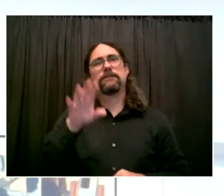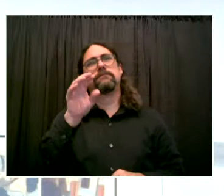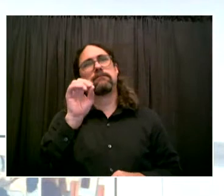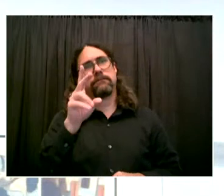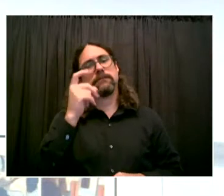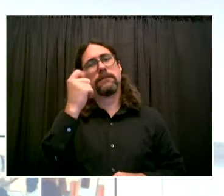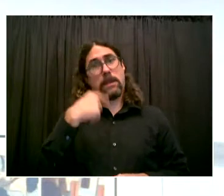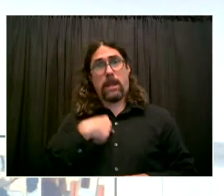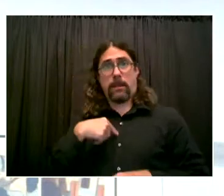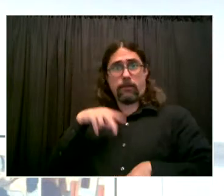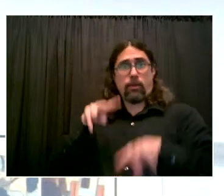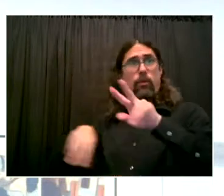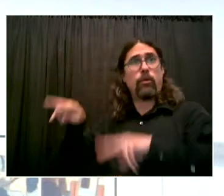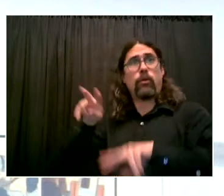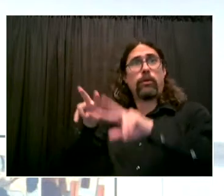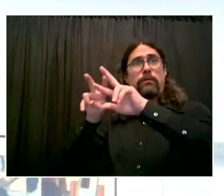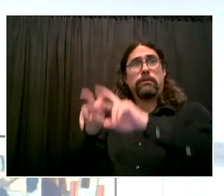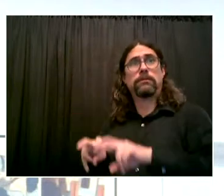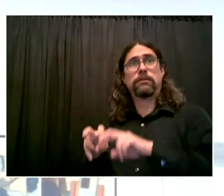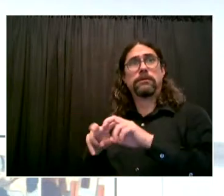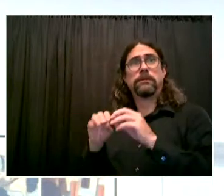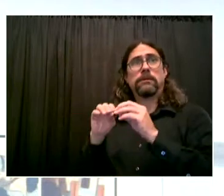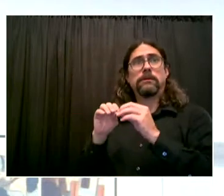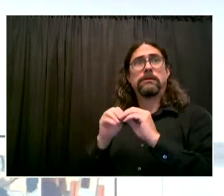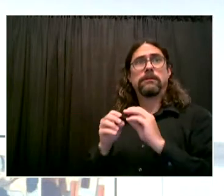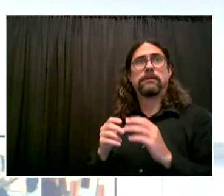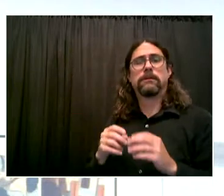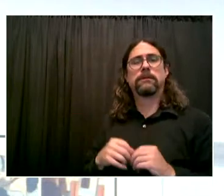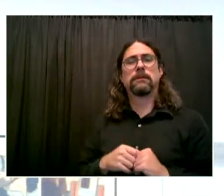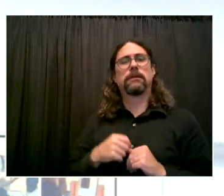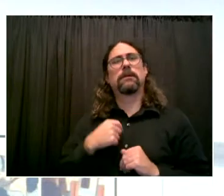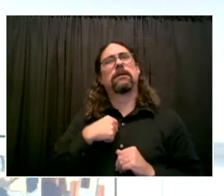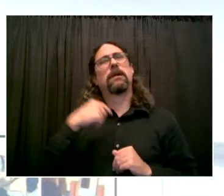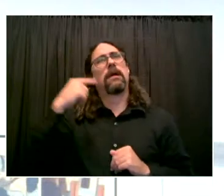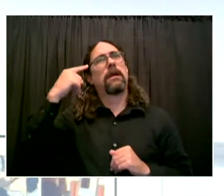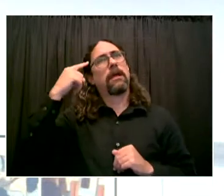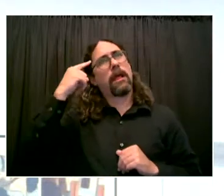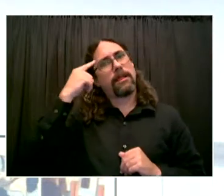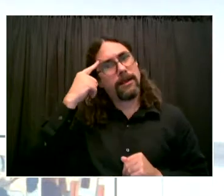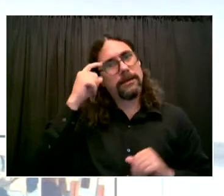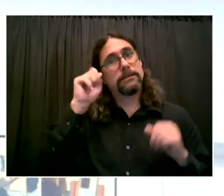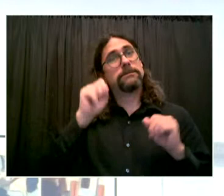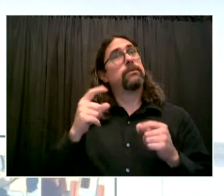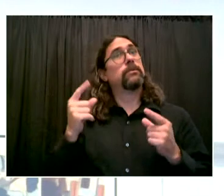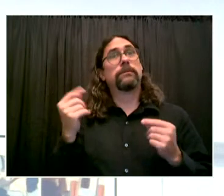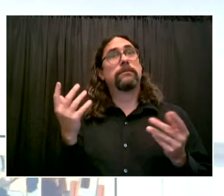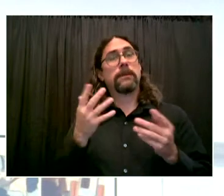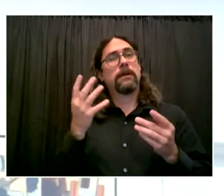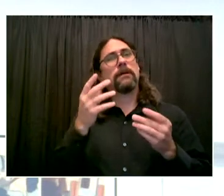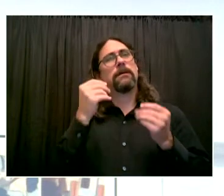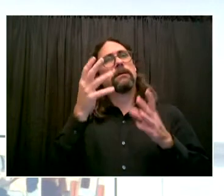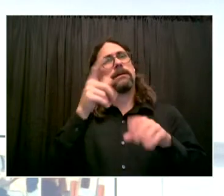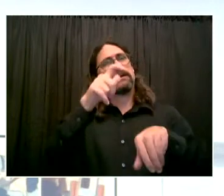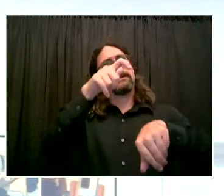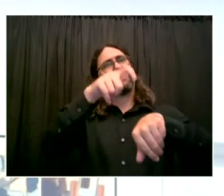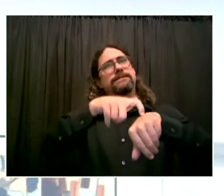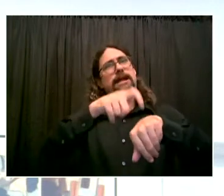WE CONTINUE TO LOOK AT. I CAN'T GIVE YOU